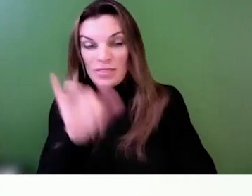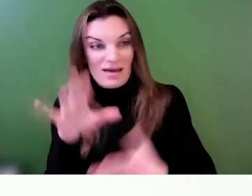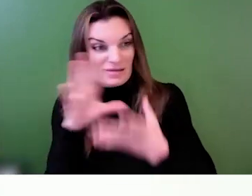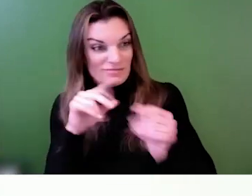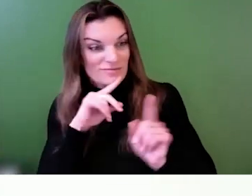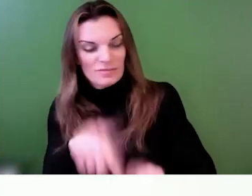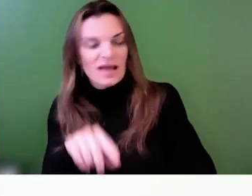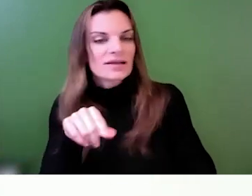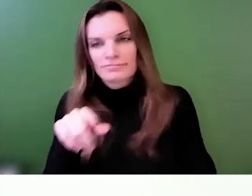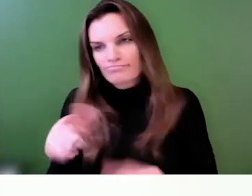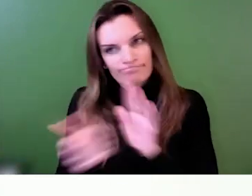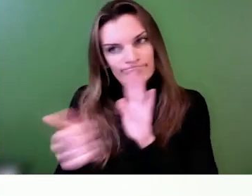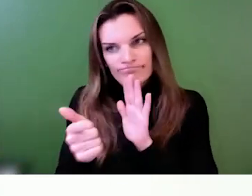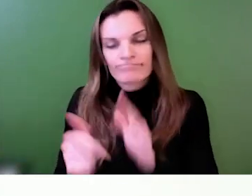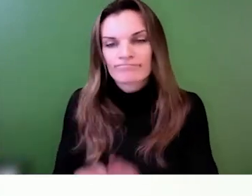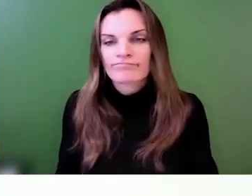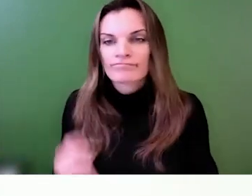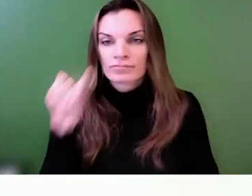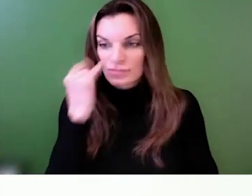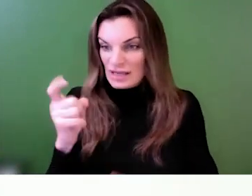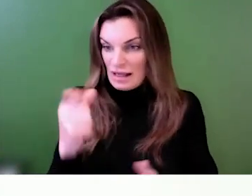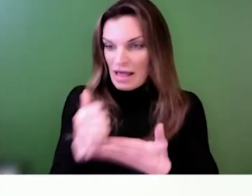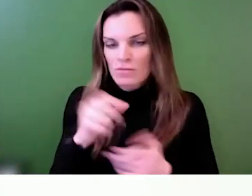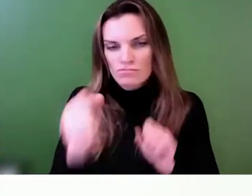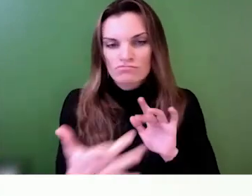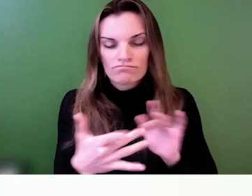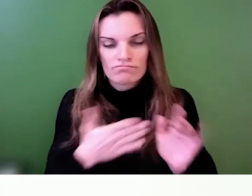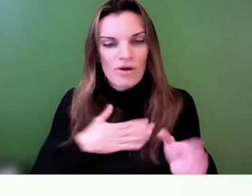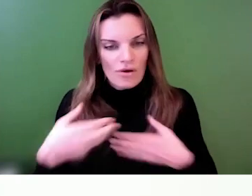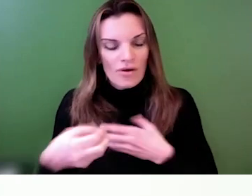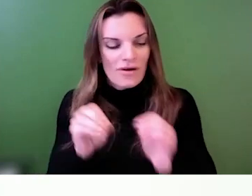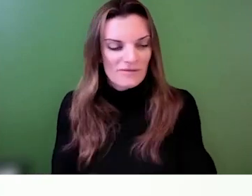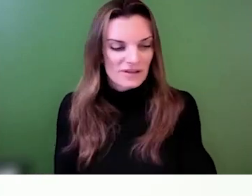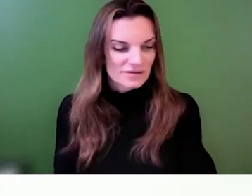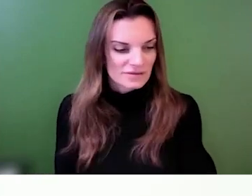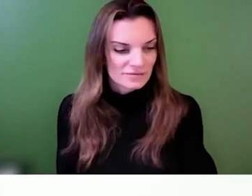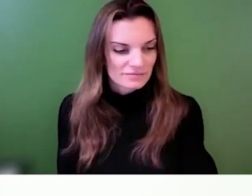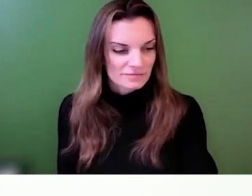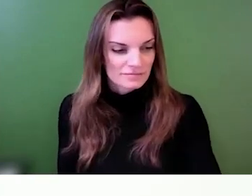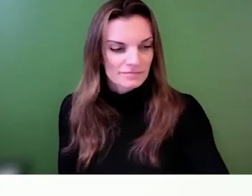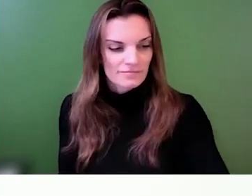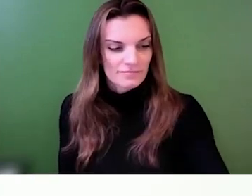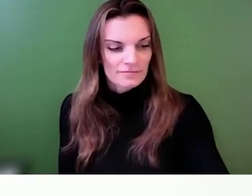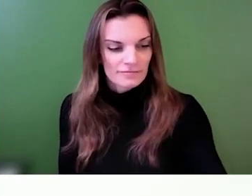assistance in navigating that. Thank you.